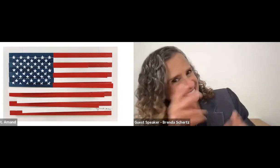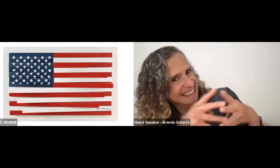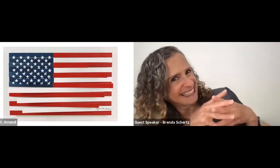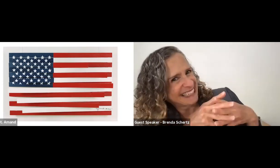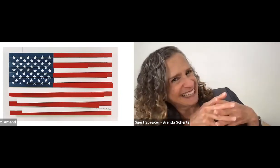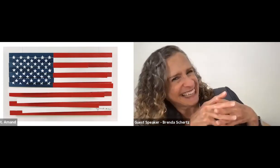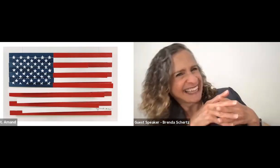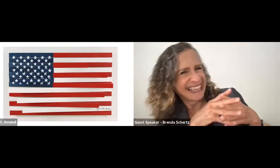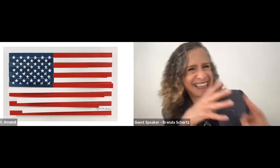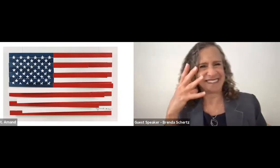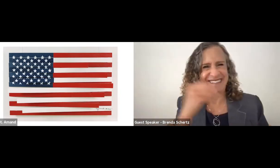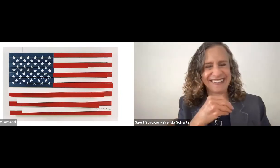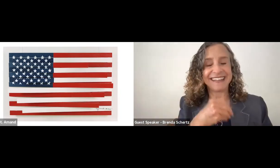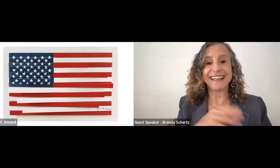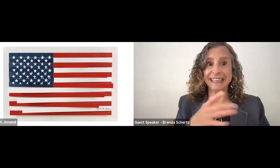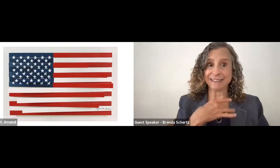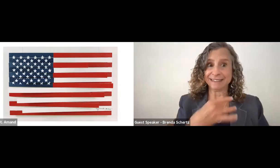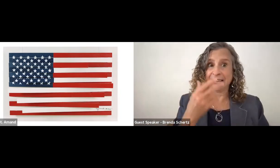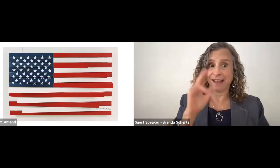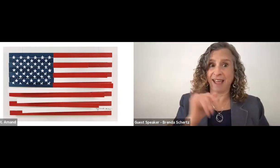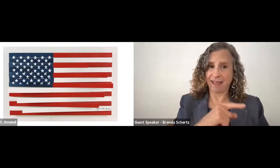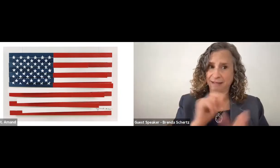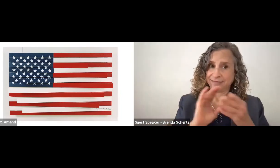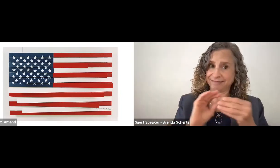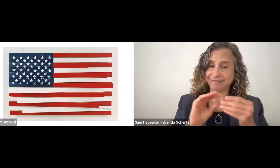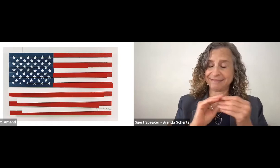he was trying to honor that by making his artwork like that.